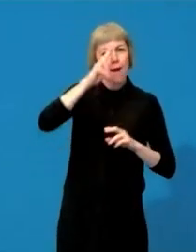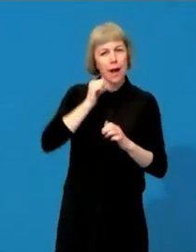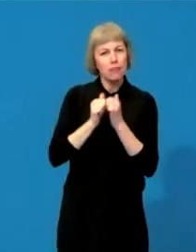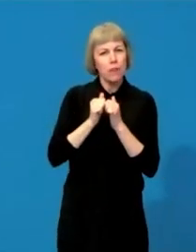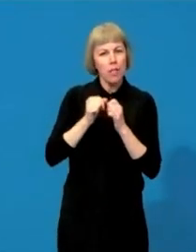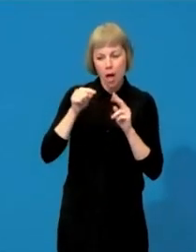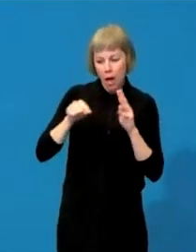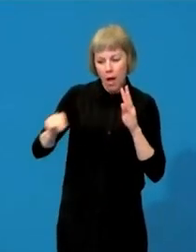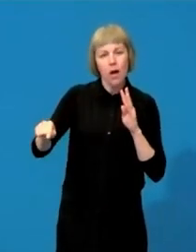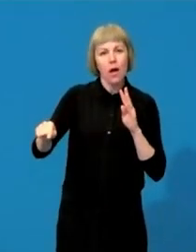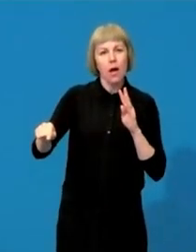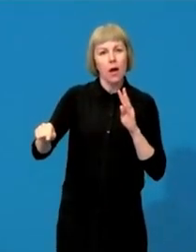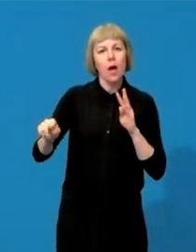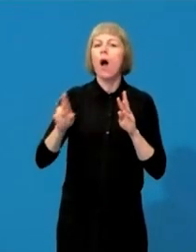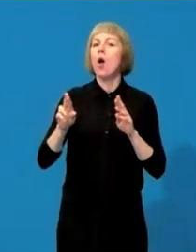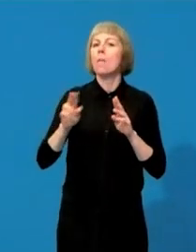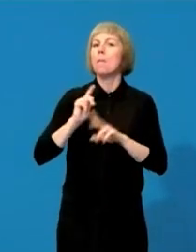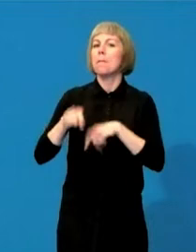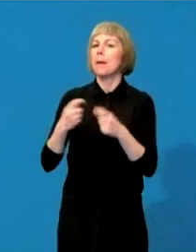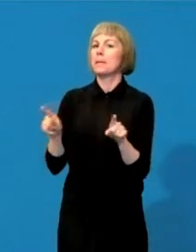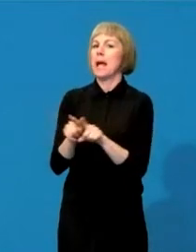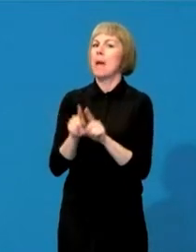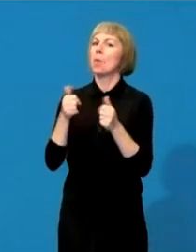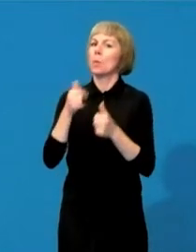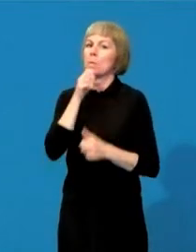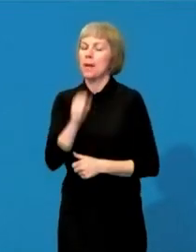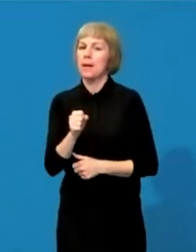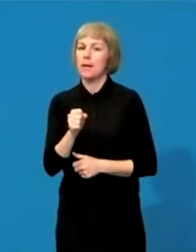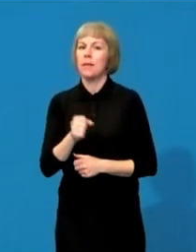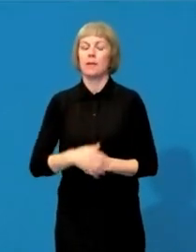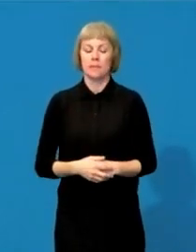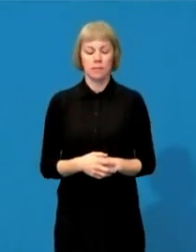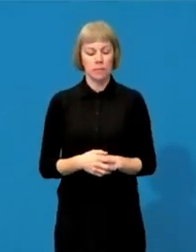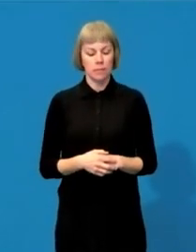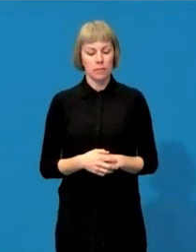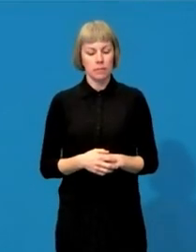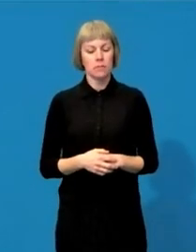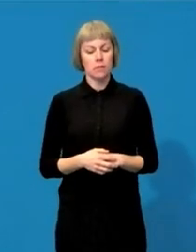So, then we do have more people out there, like, you know. Yeah. Start the ripple effect then.